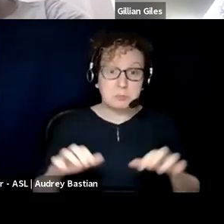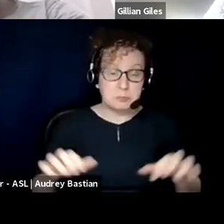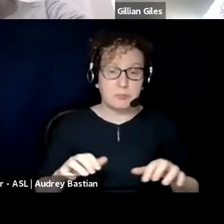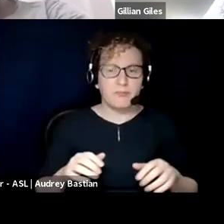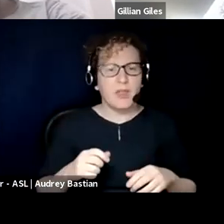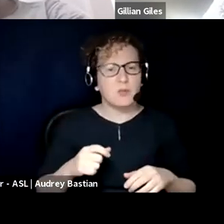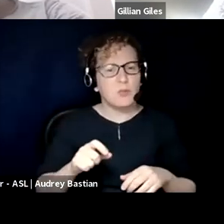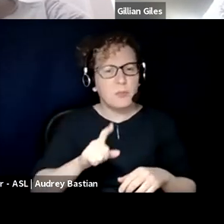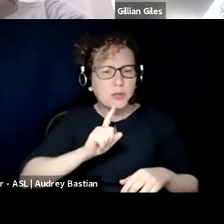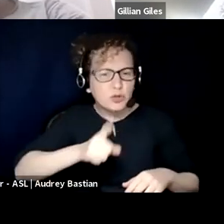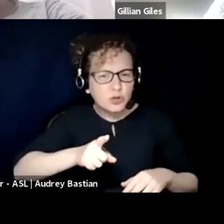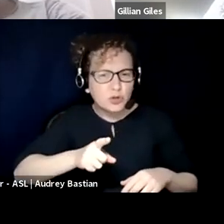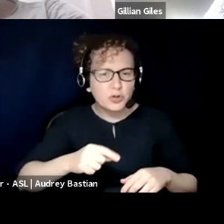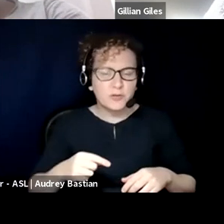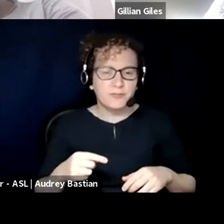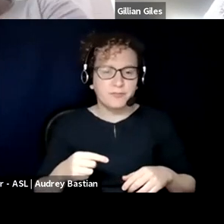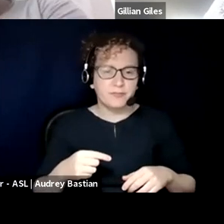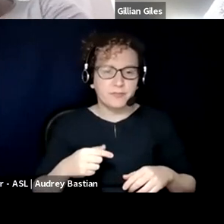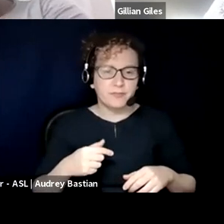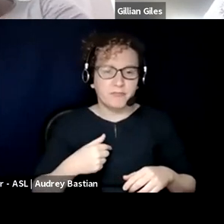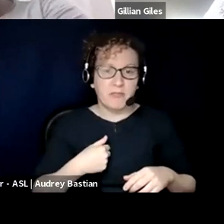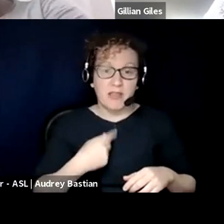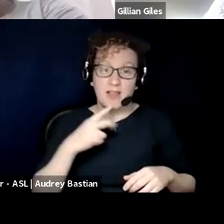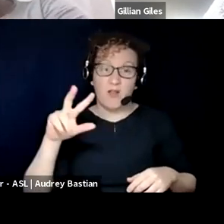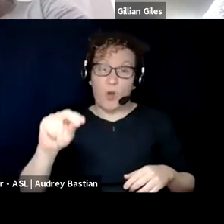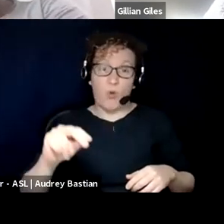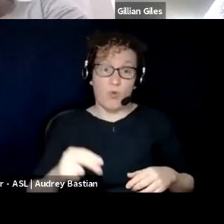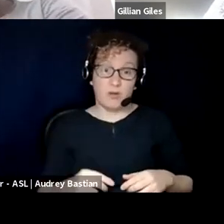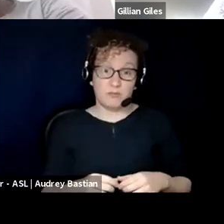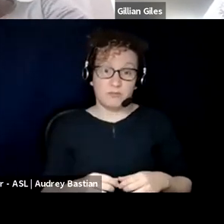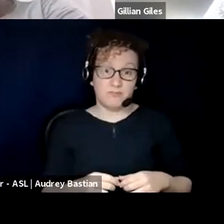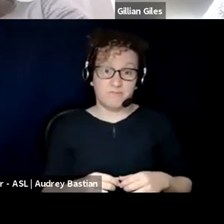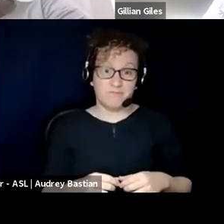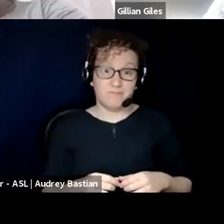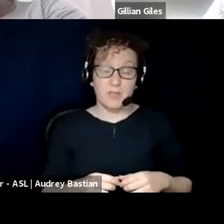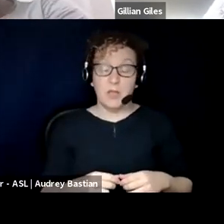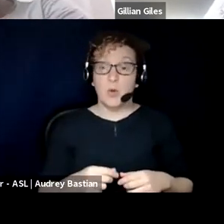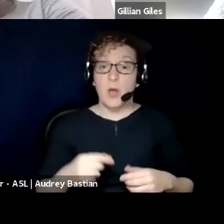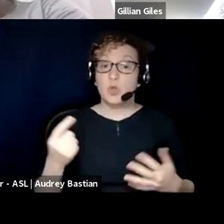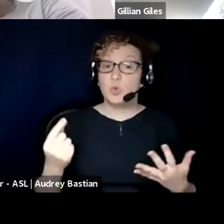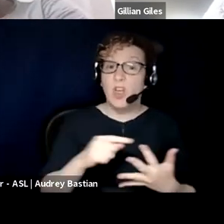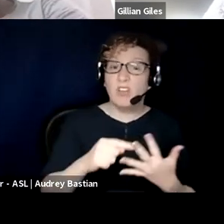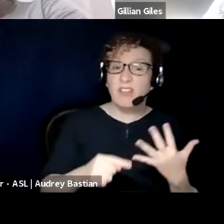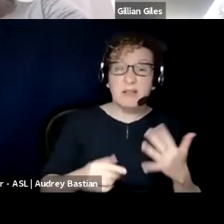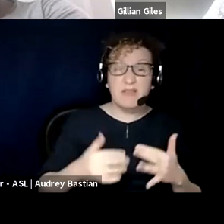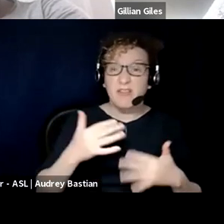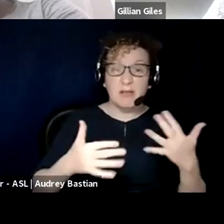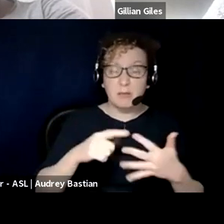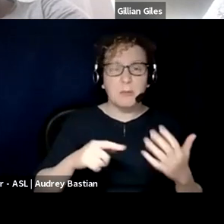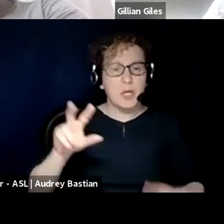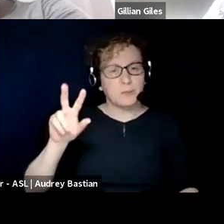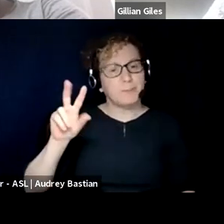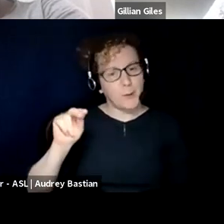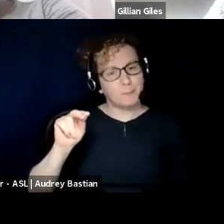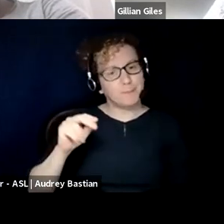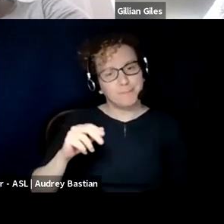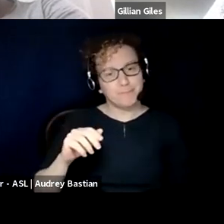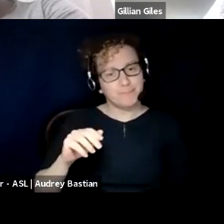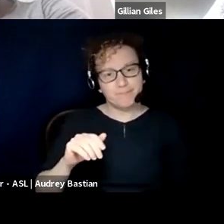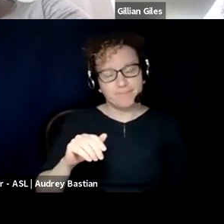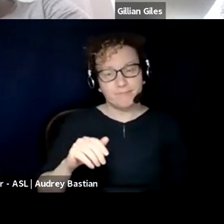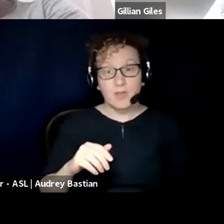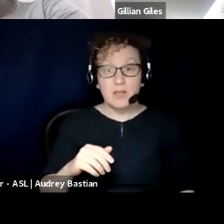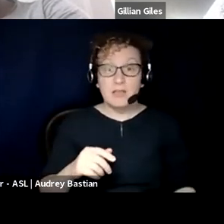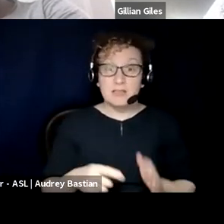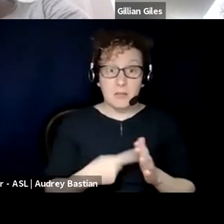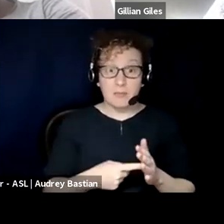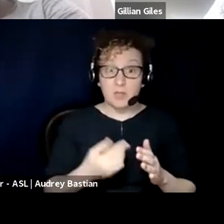sure that I said no. As said that stuff has happened; with and without disclosure. I also